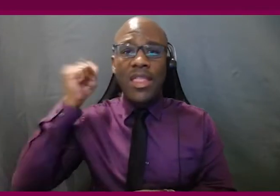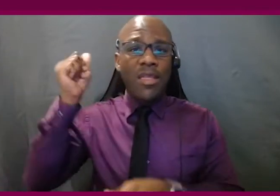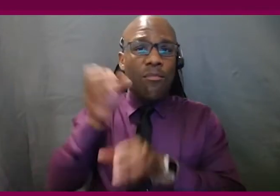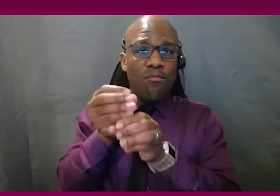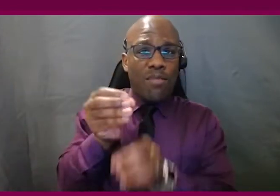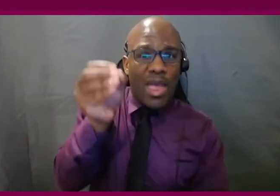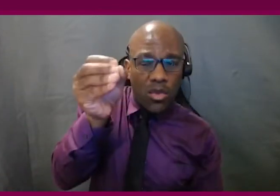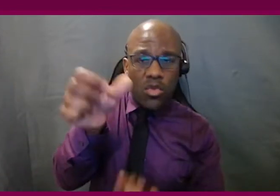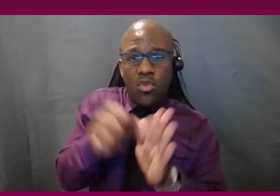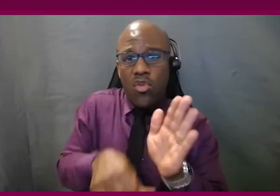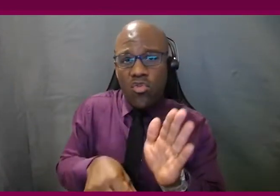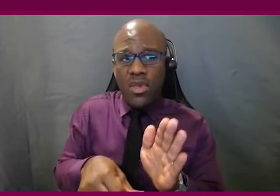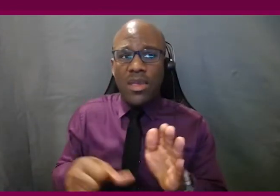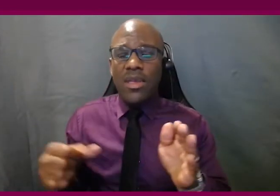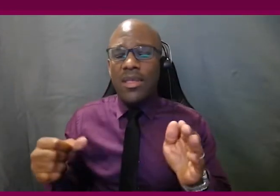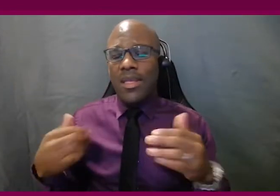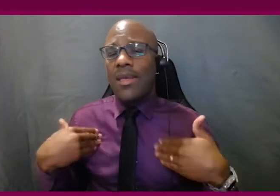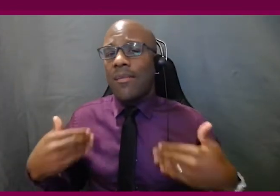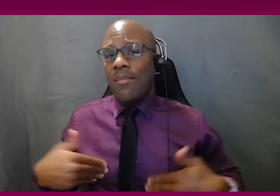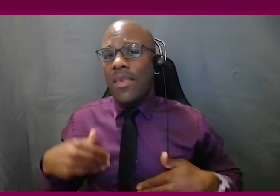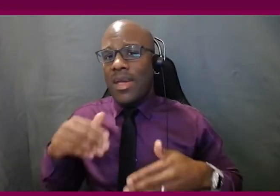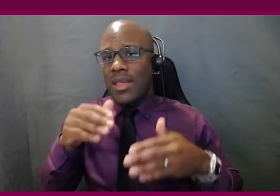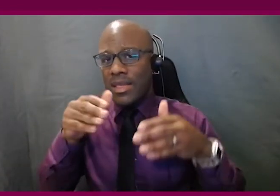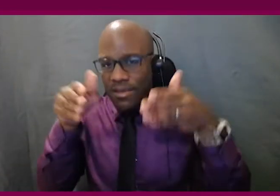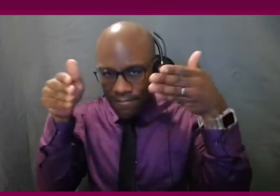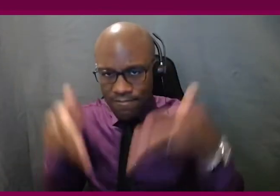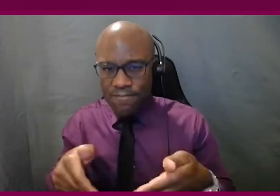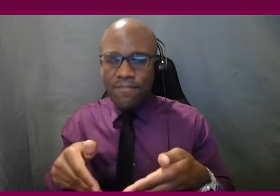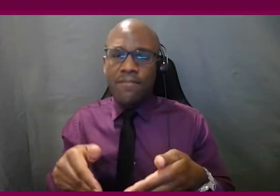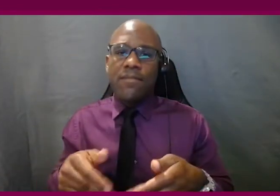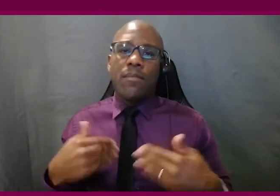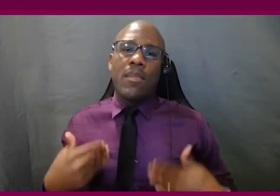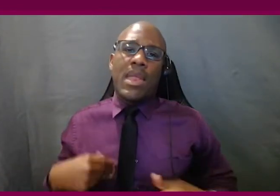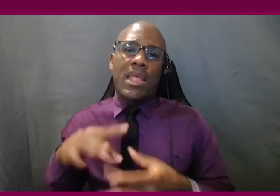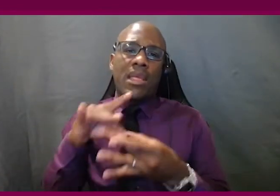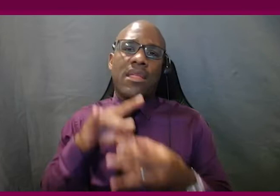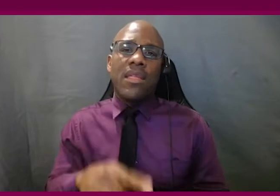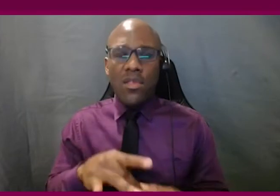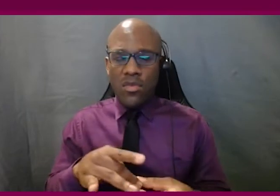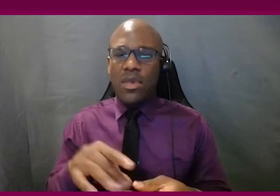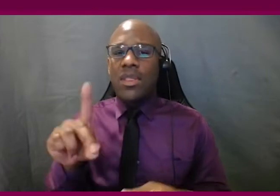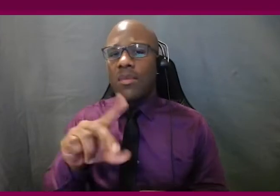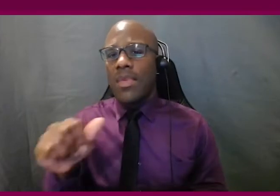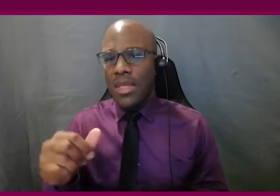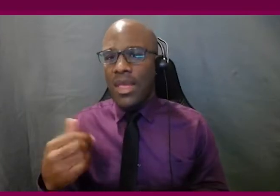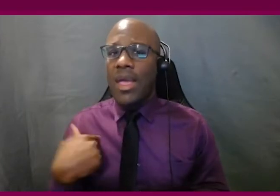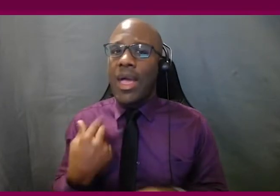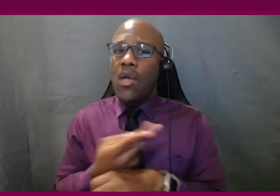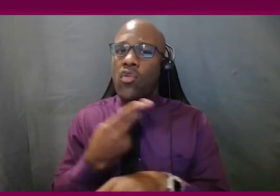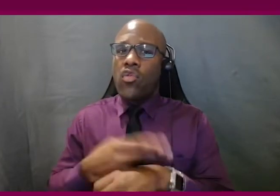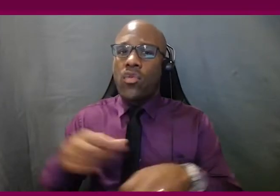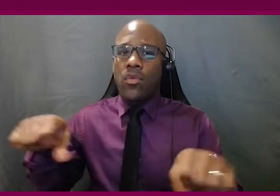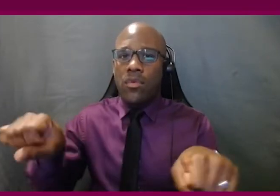So for a lot of my life, I wouldn't have necessarily defined myself as disabled in this kind of